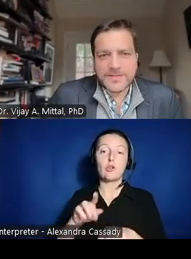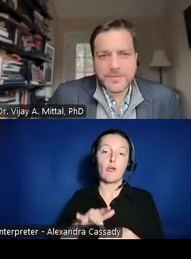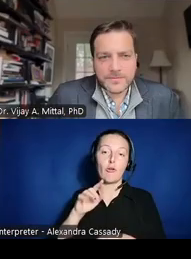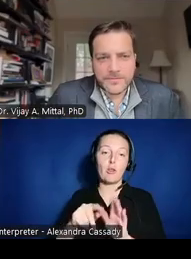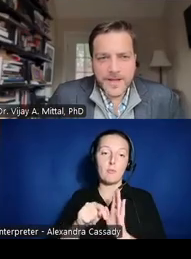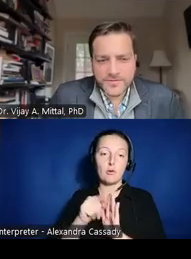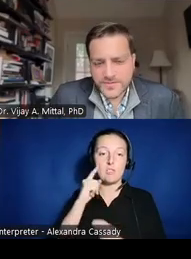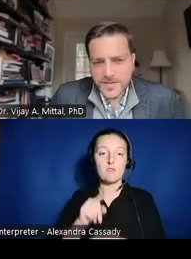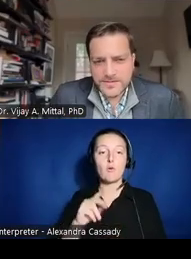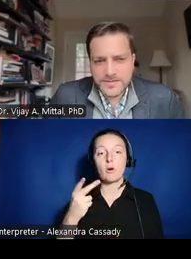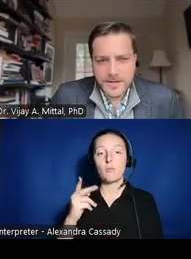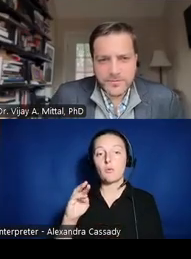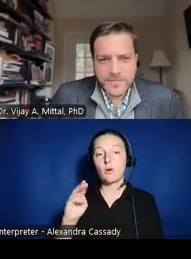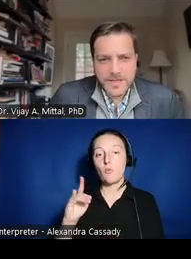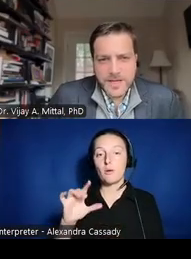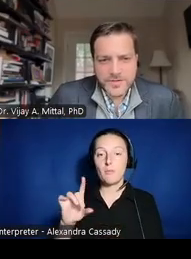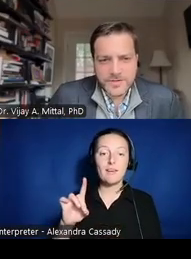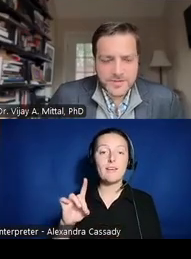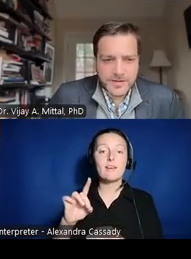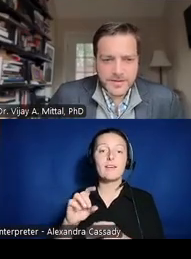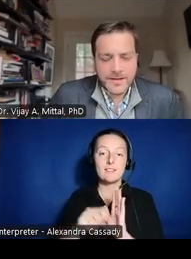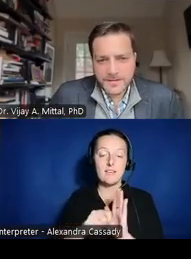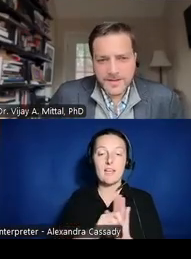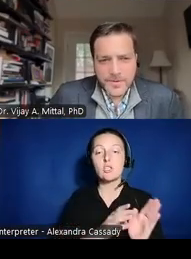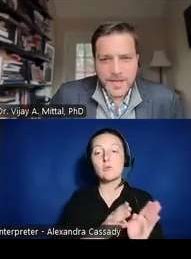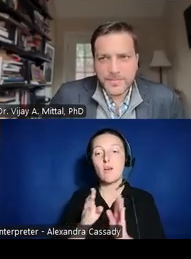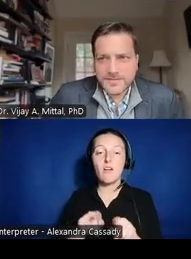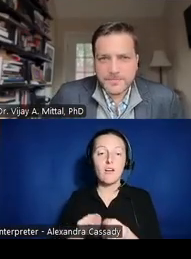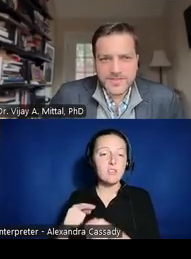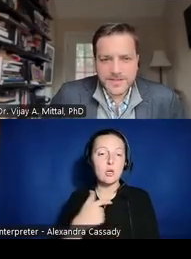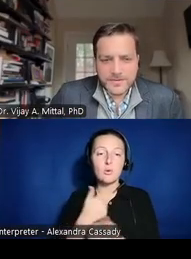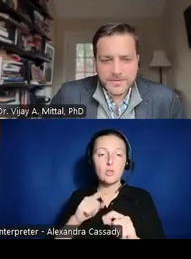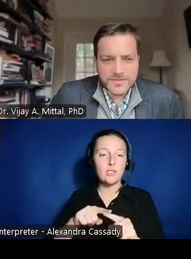been doing a lot of exercise uh remediation targeting the hippocampus in particular and